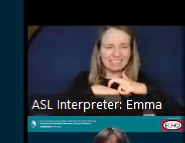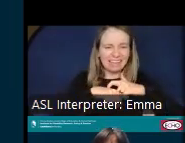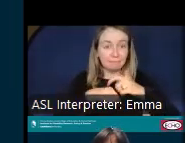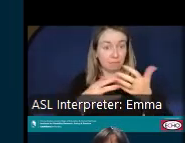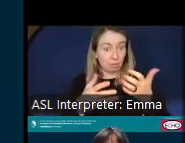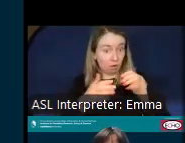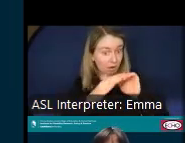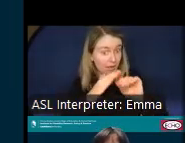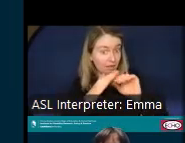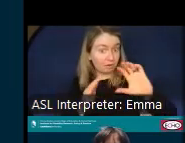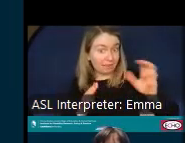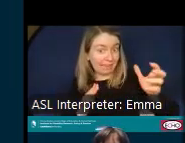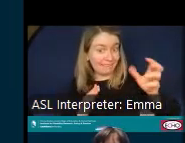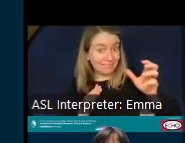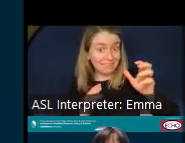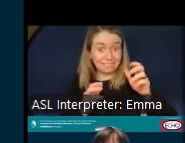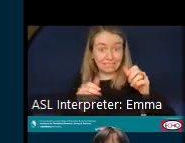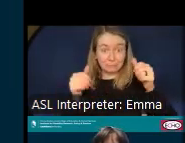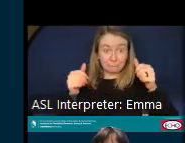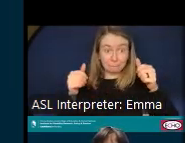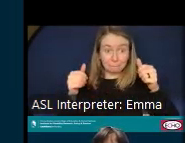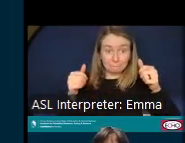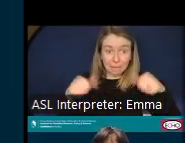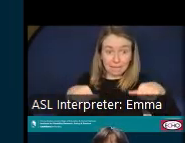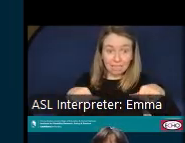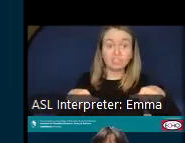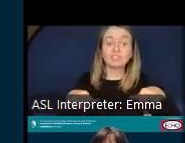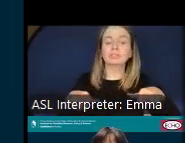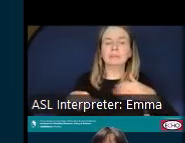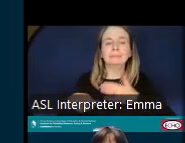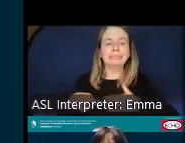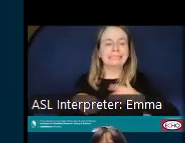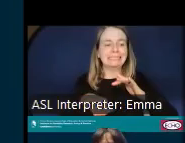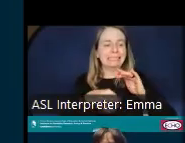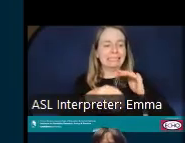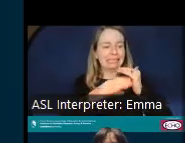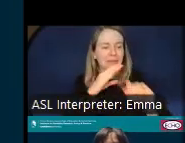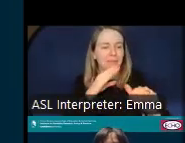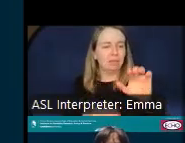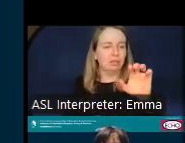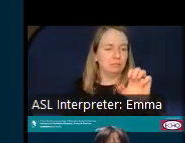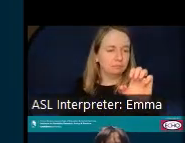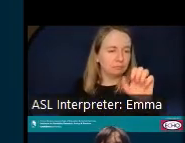page, please email earlyecho@usu.edu